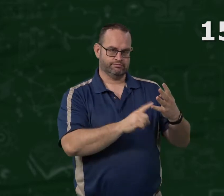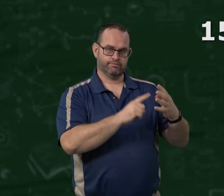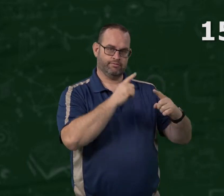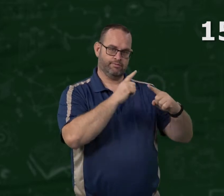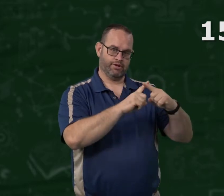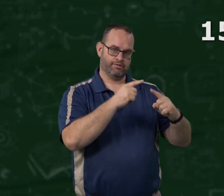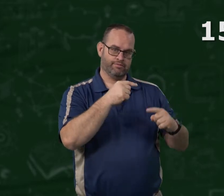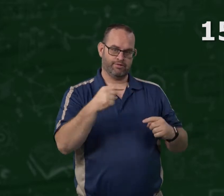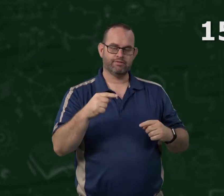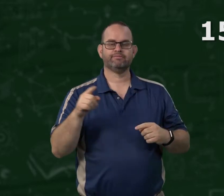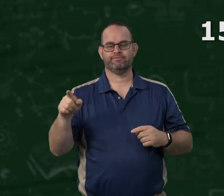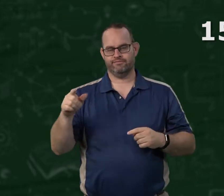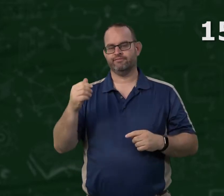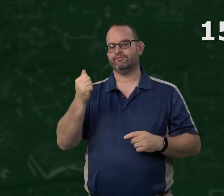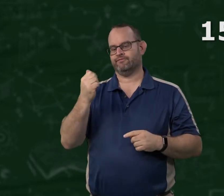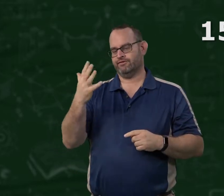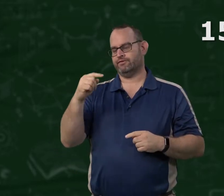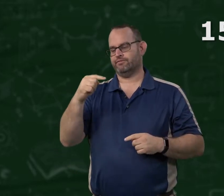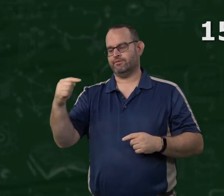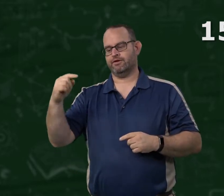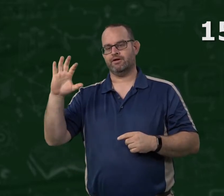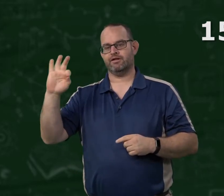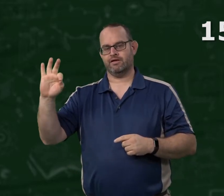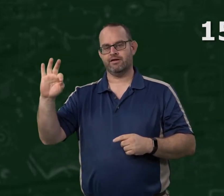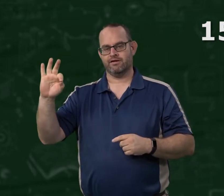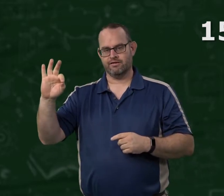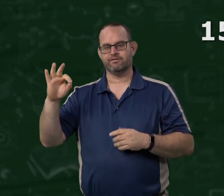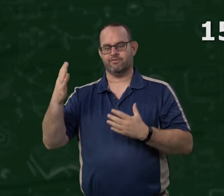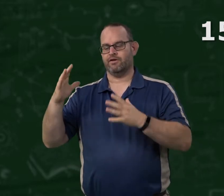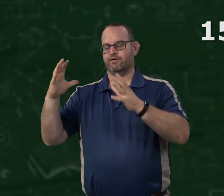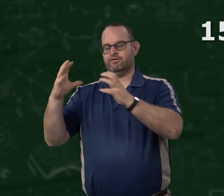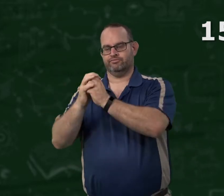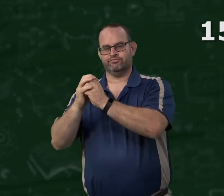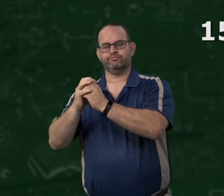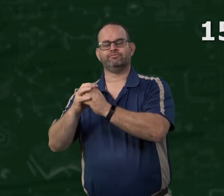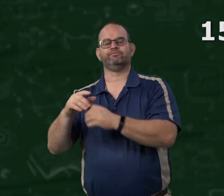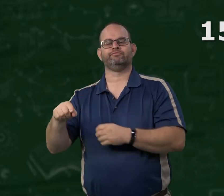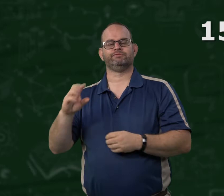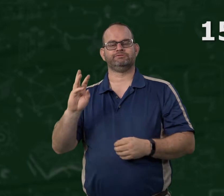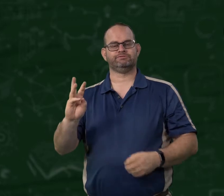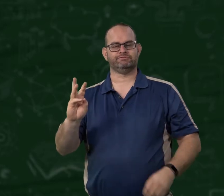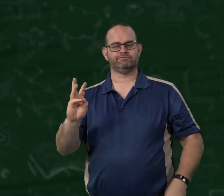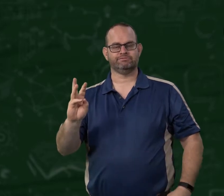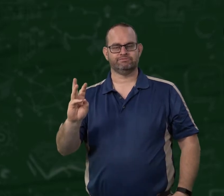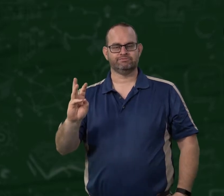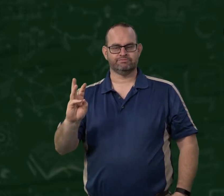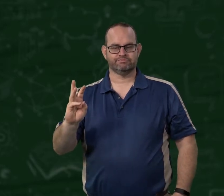Step 4 is addition and subtraction. We do see 15-9. The answer is 6.